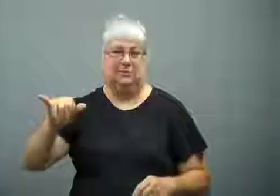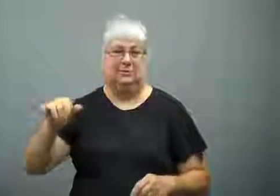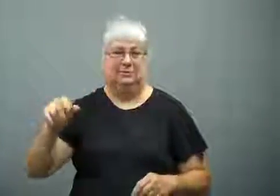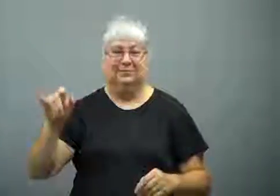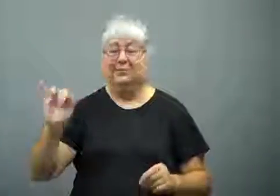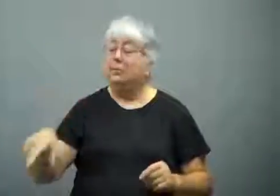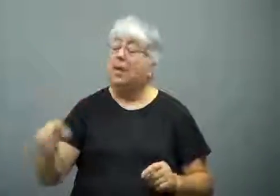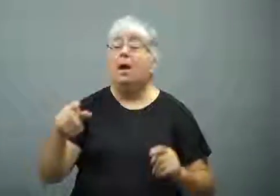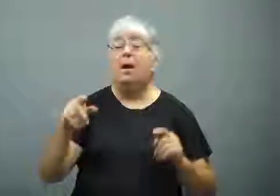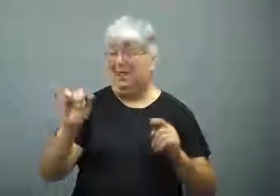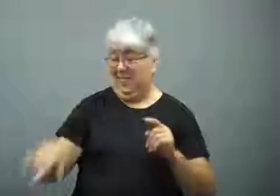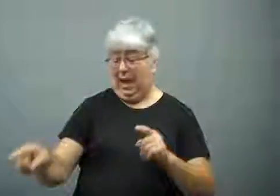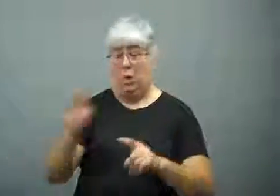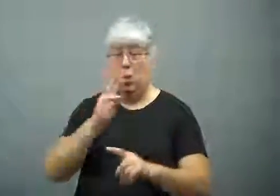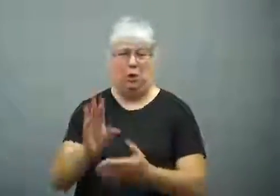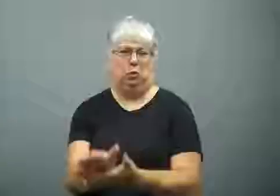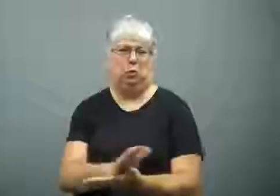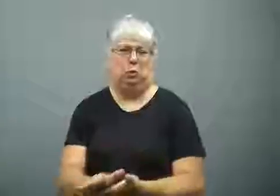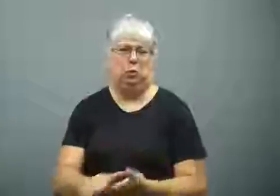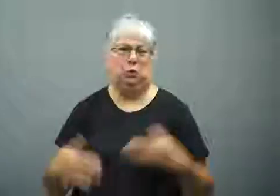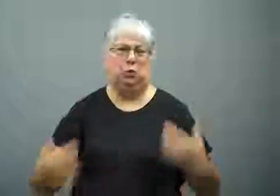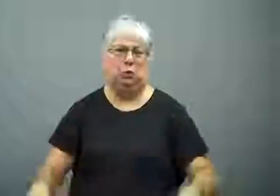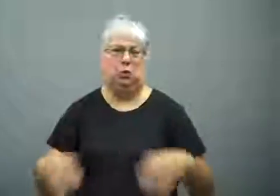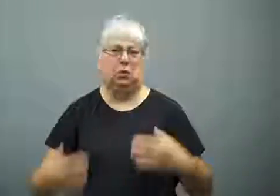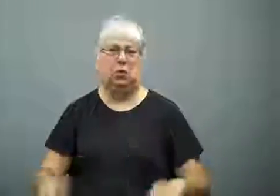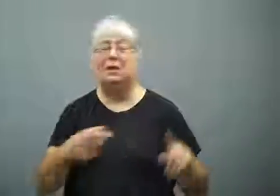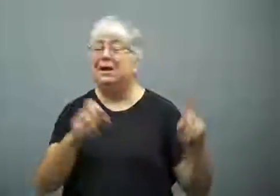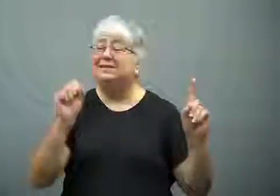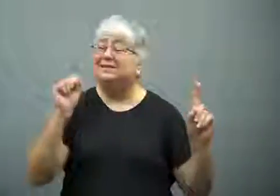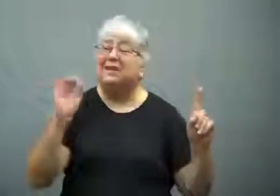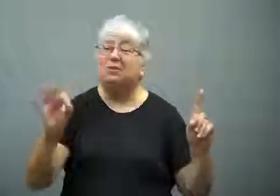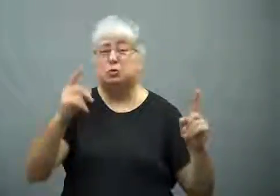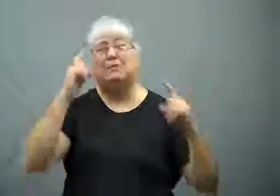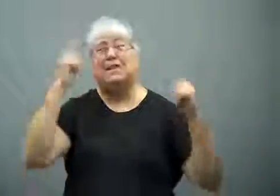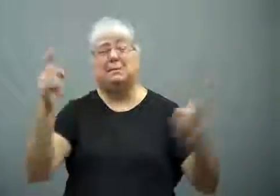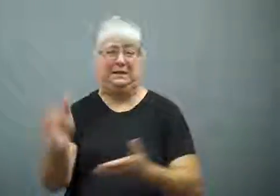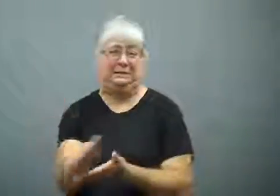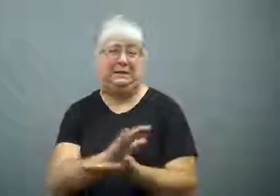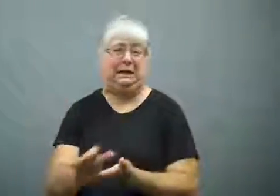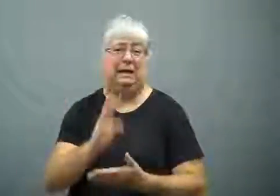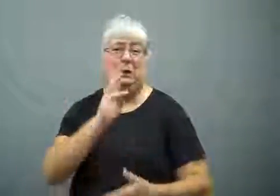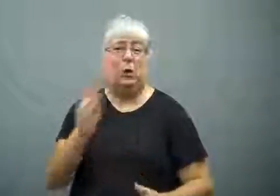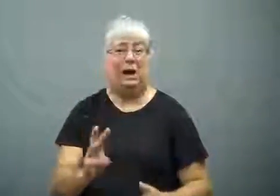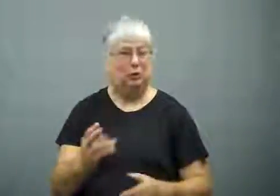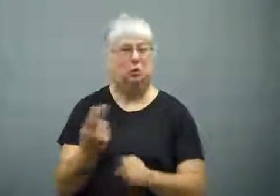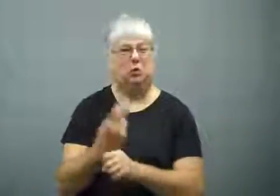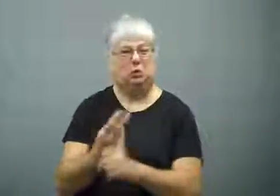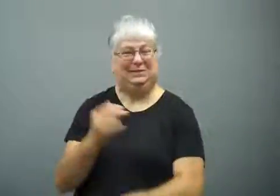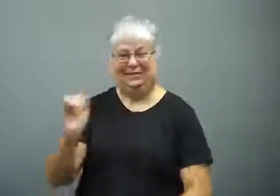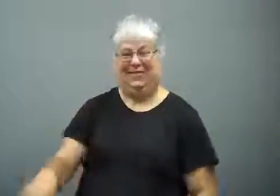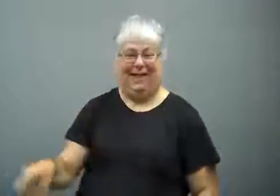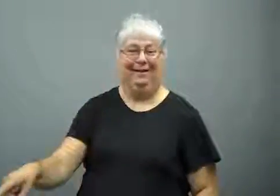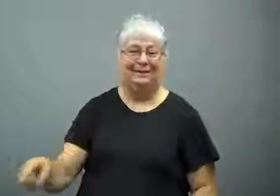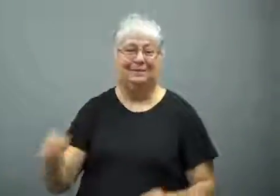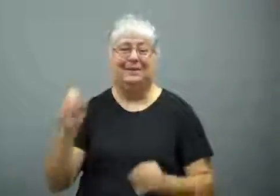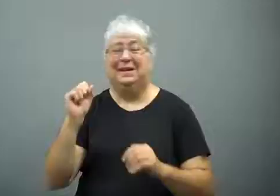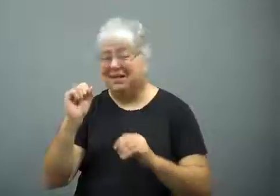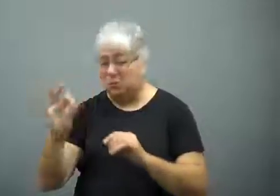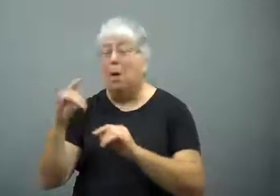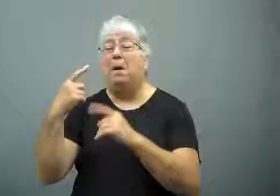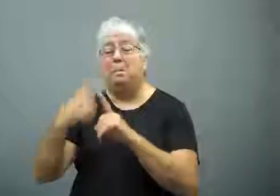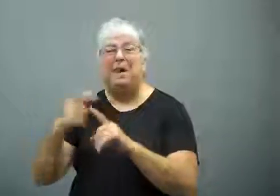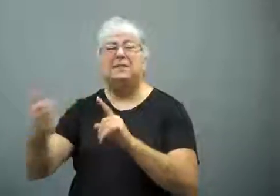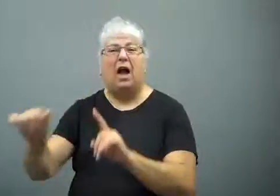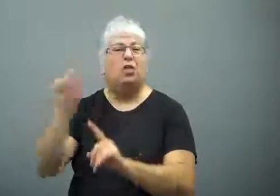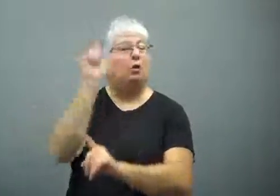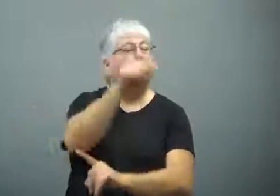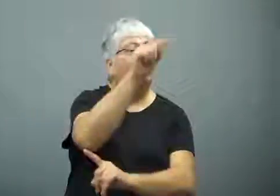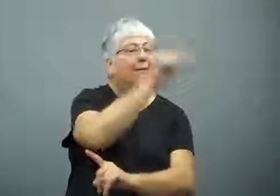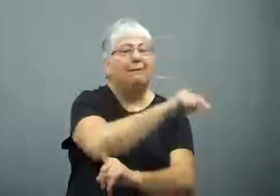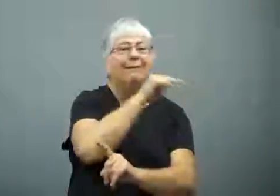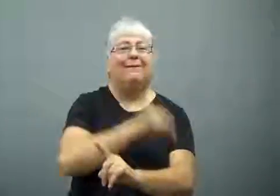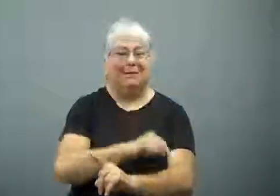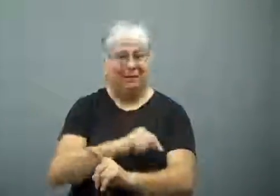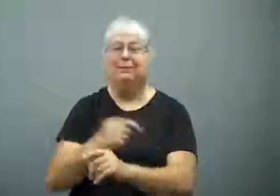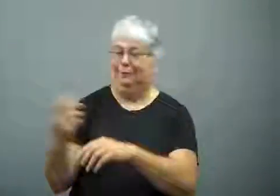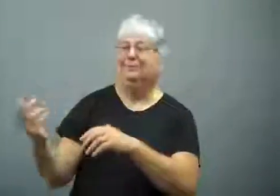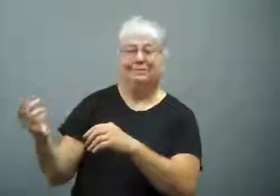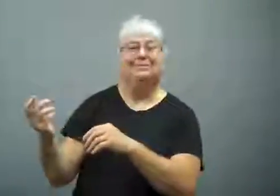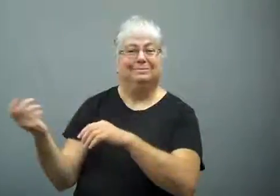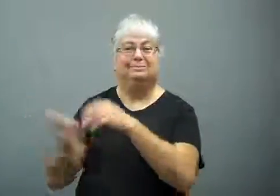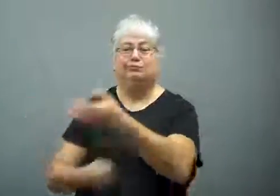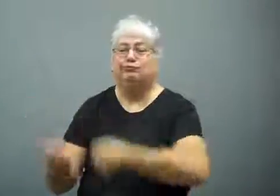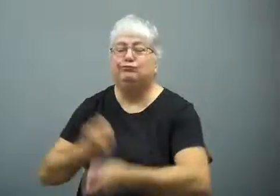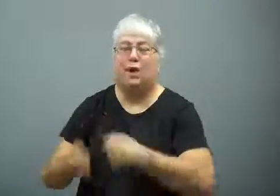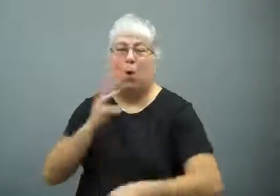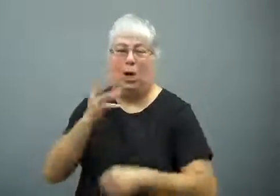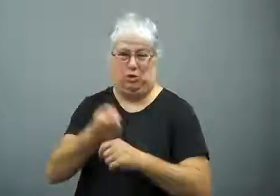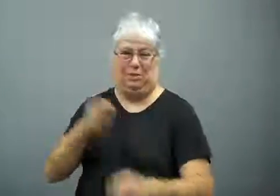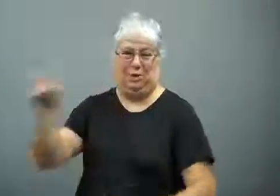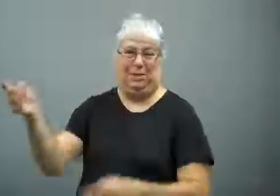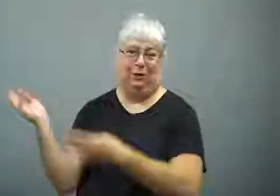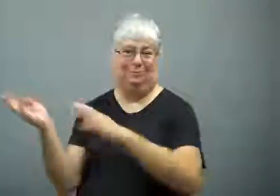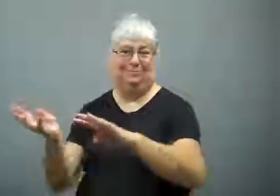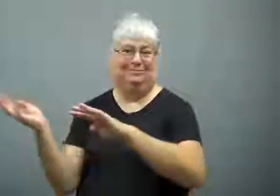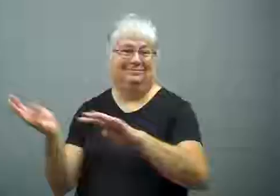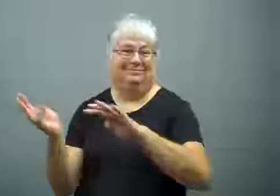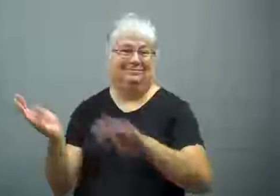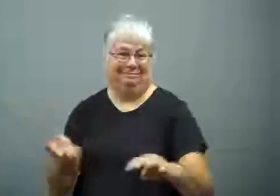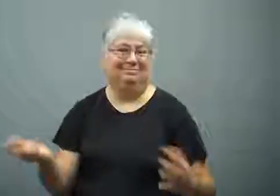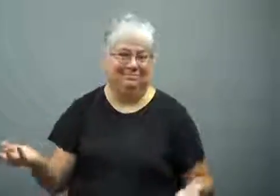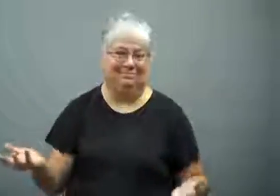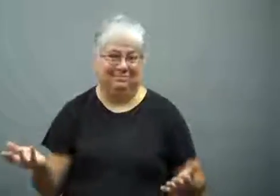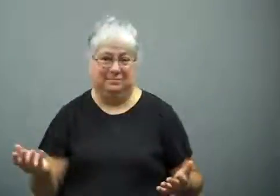It's the source of San Francisco's famously clean water.